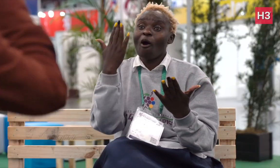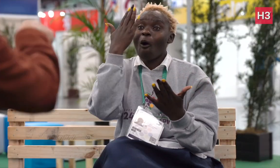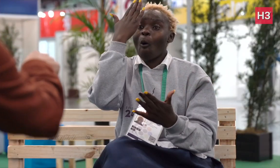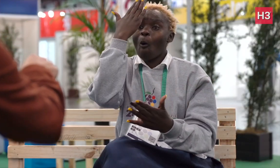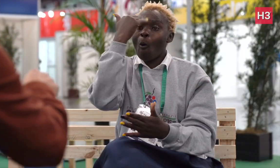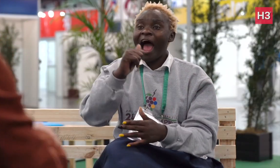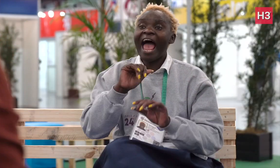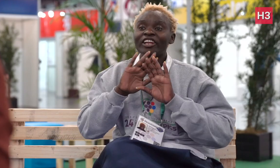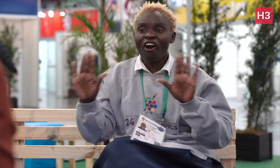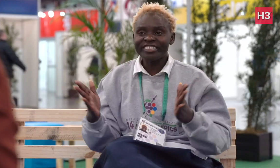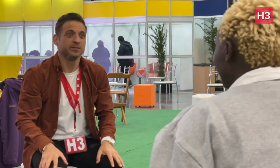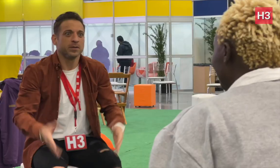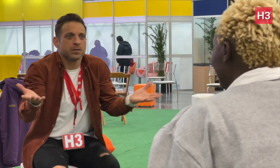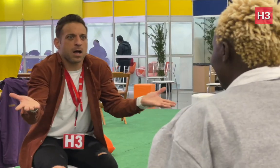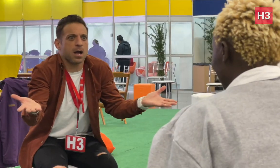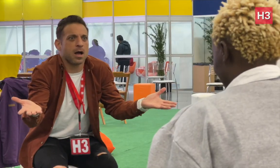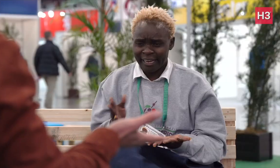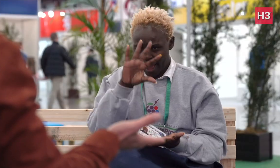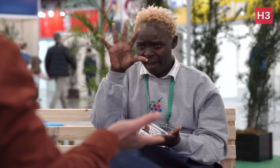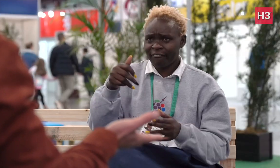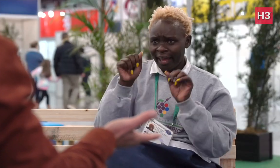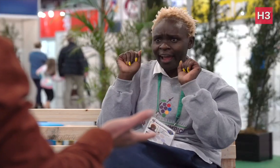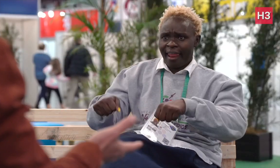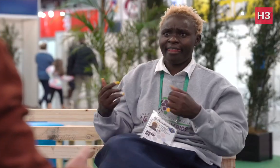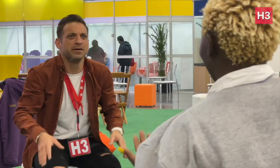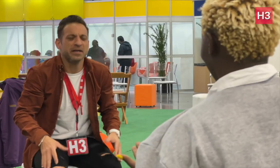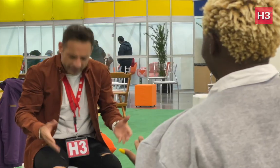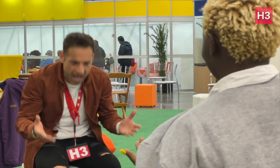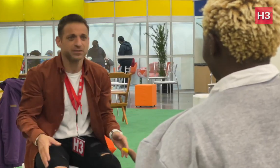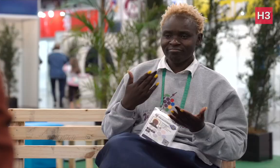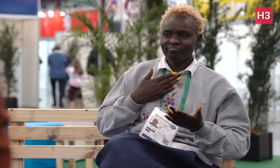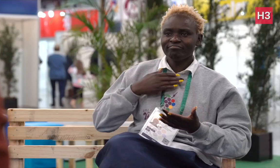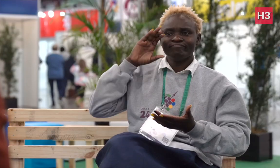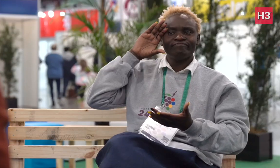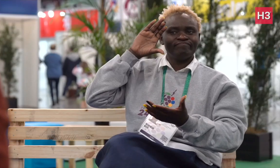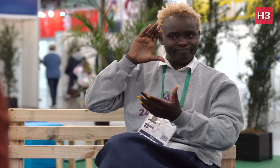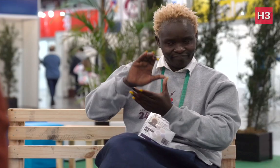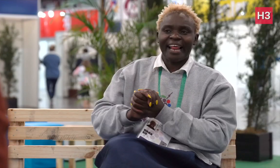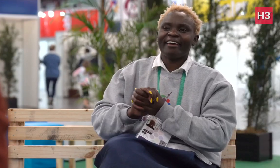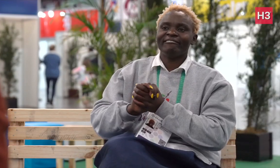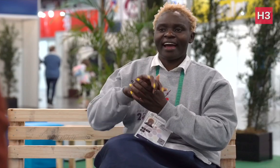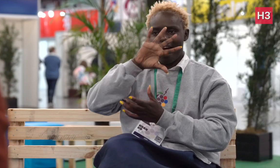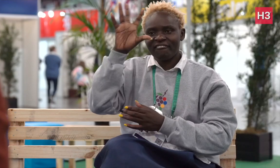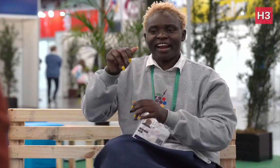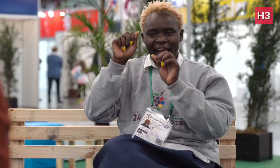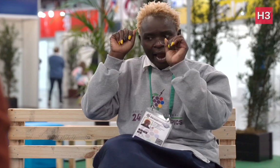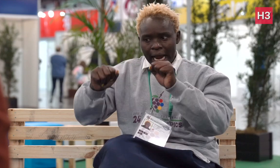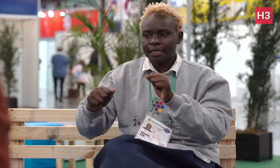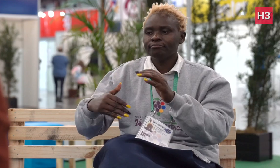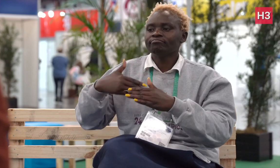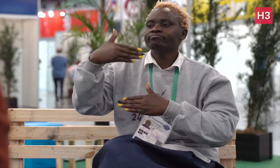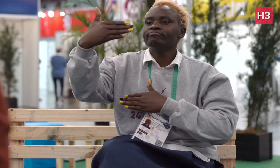Yeah, why not? Yeah! Africa can do it. Yes! I believe in 15 years,